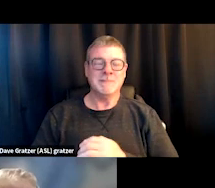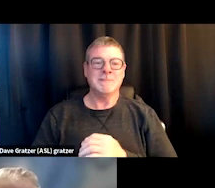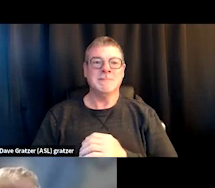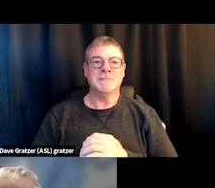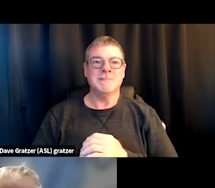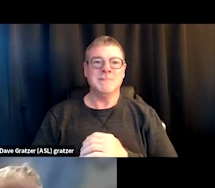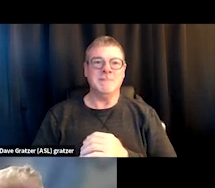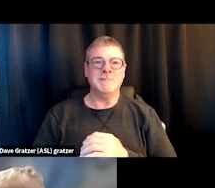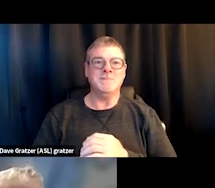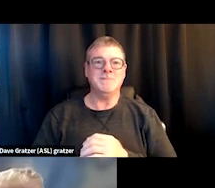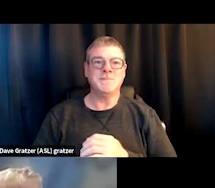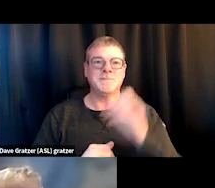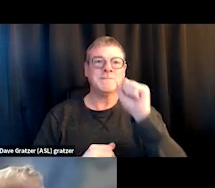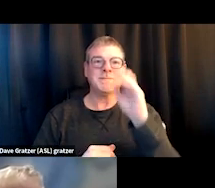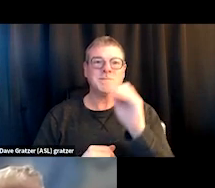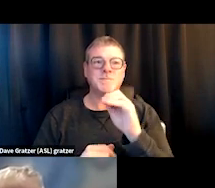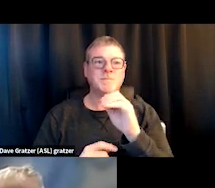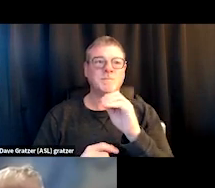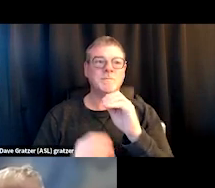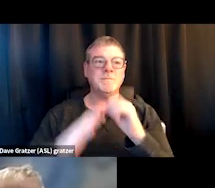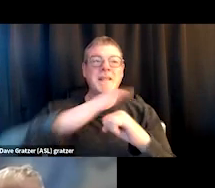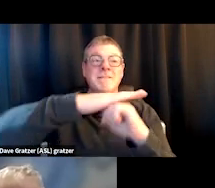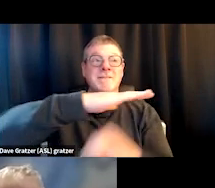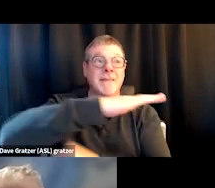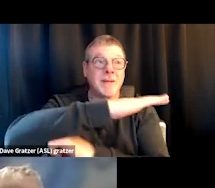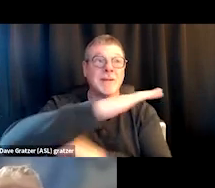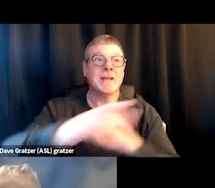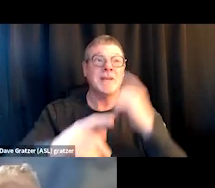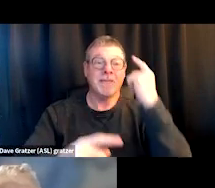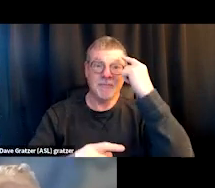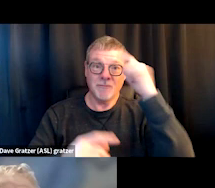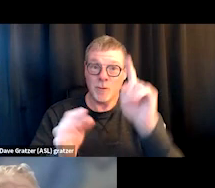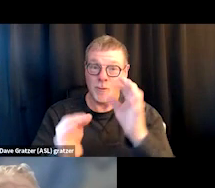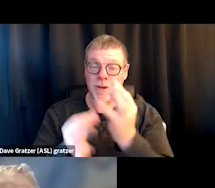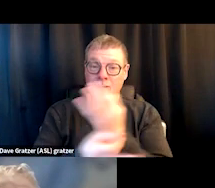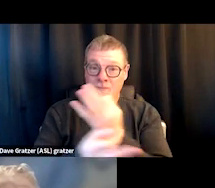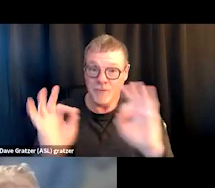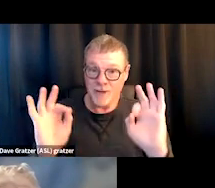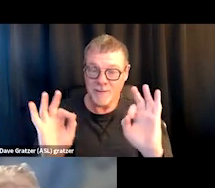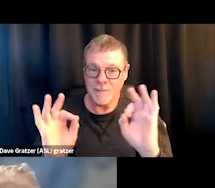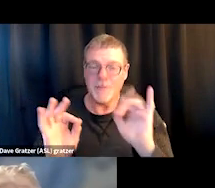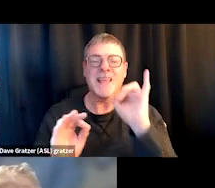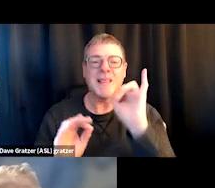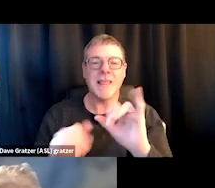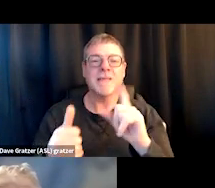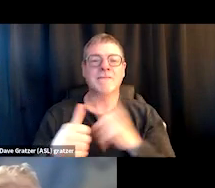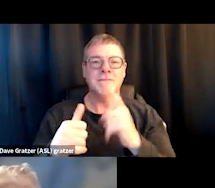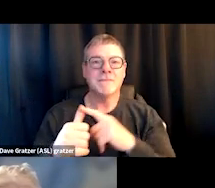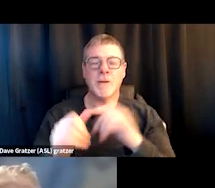So Foundations To Freedom, just to give you a little bit of background, it was founded by, first of all, an amazing woman,